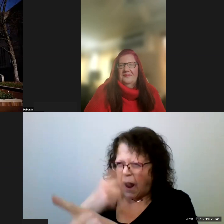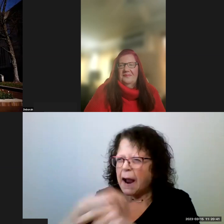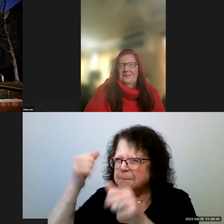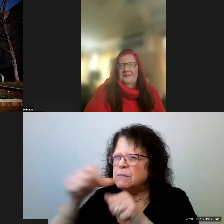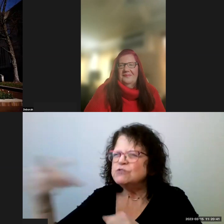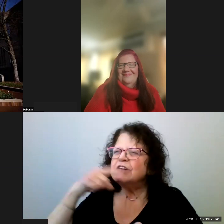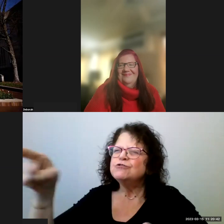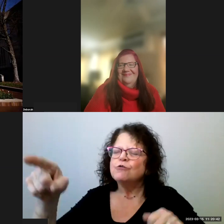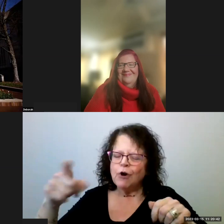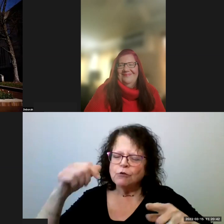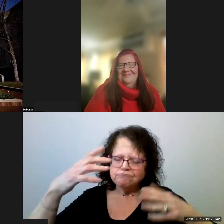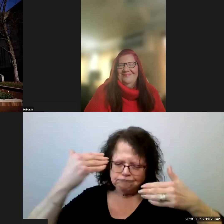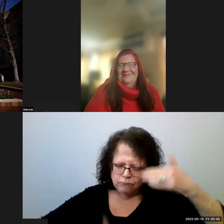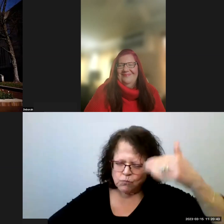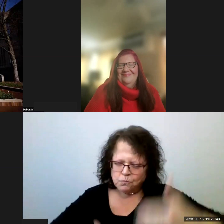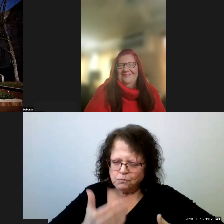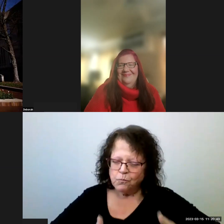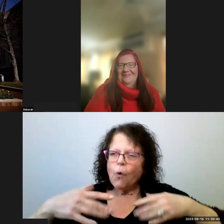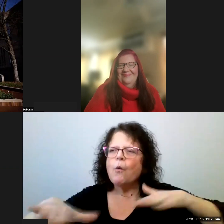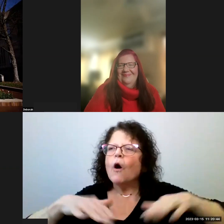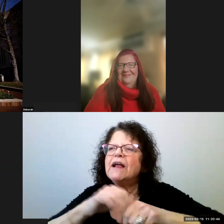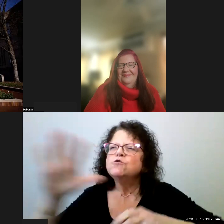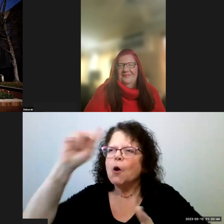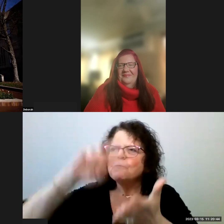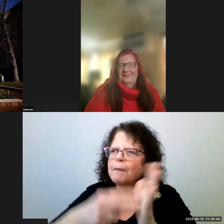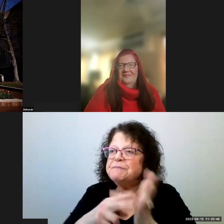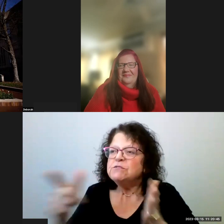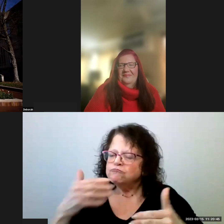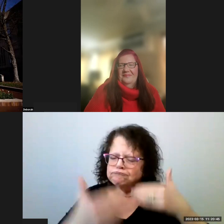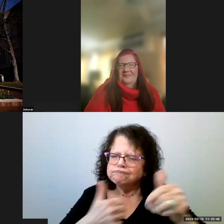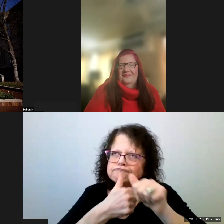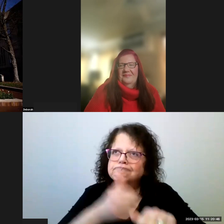After my son died, a lot of people thought -- I own a business Parent University